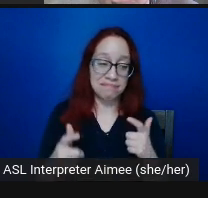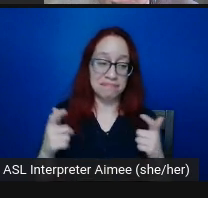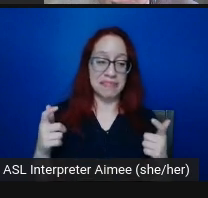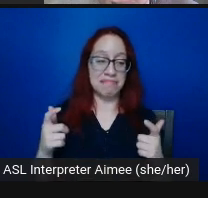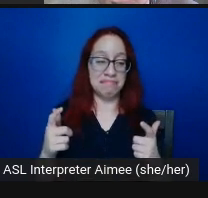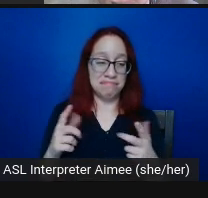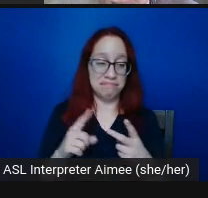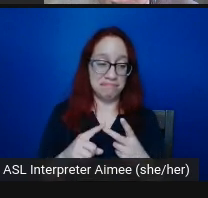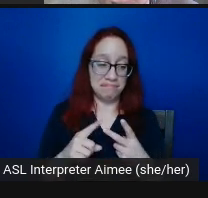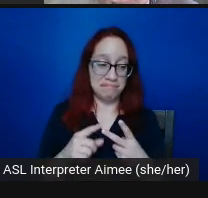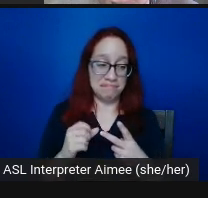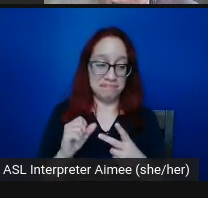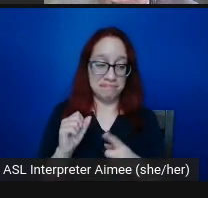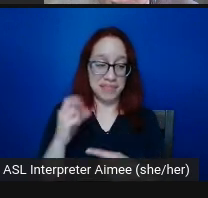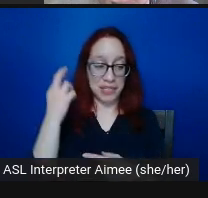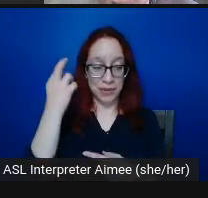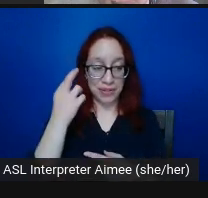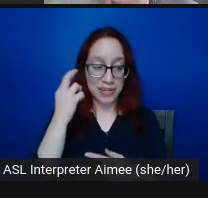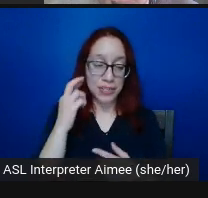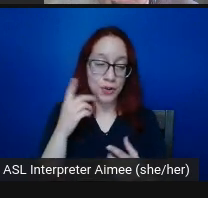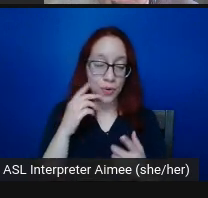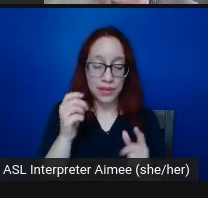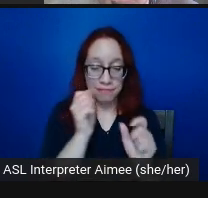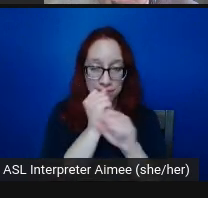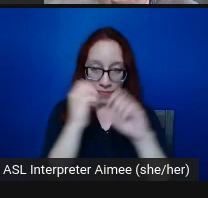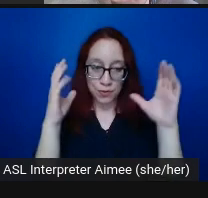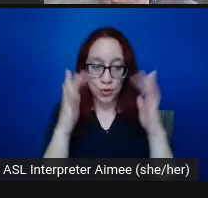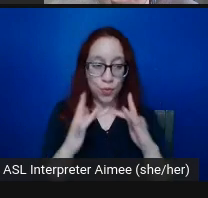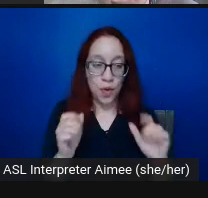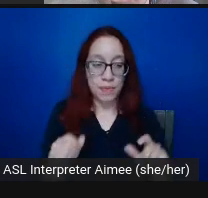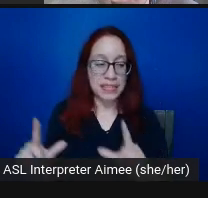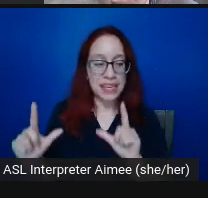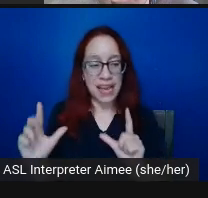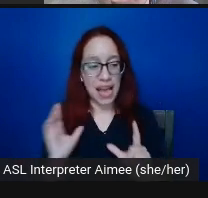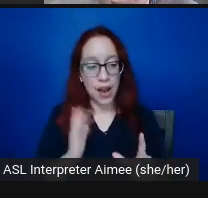When we visualize the website, our reflex is